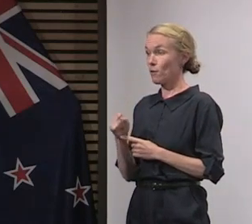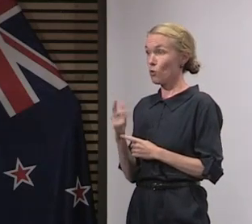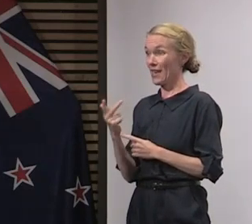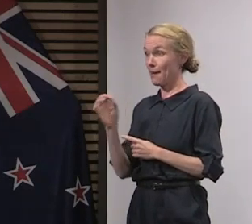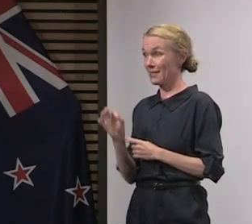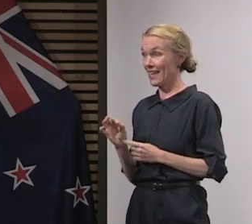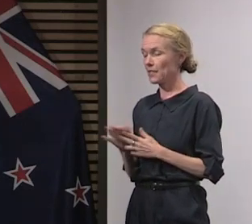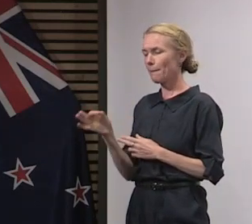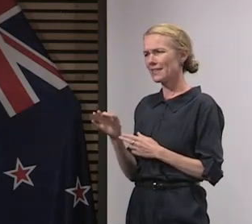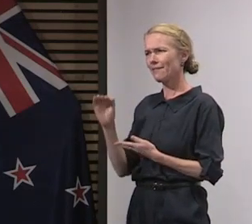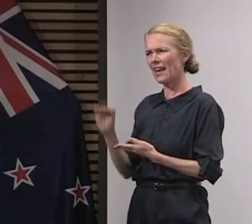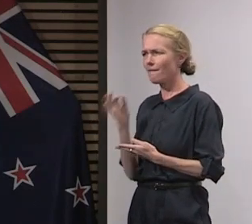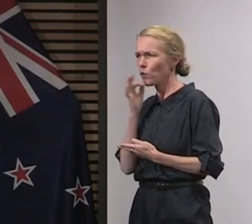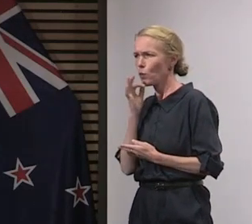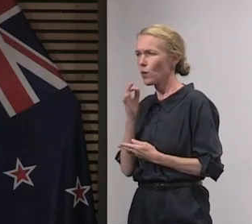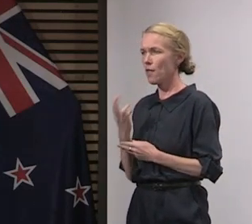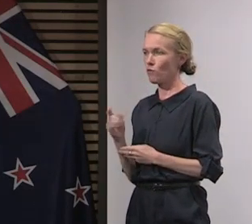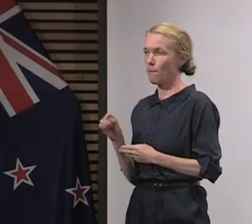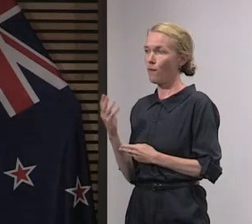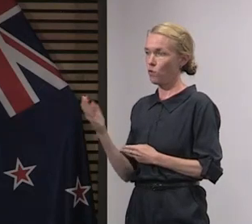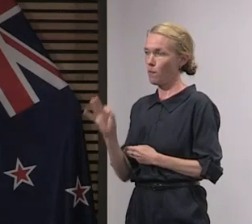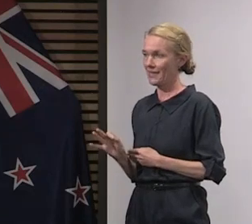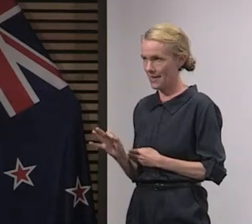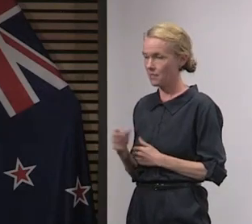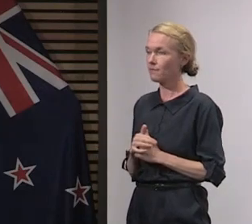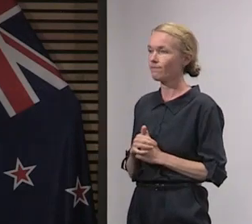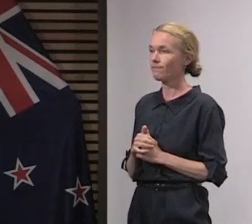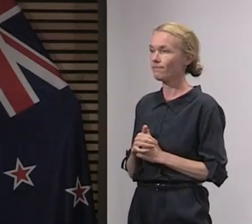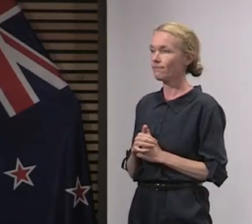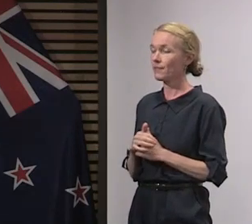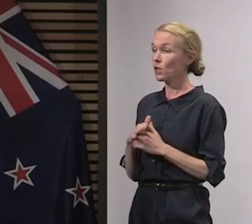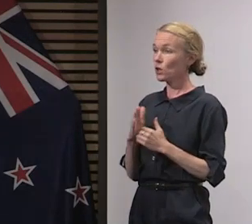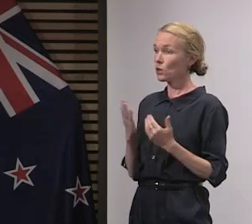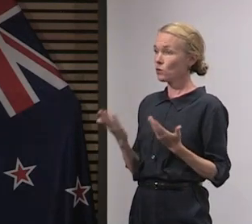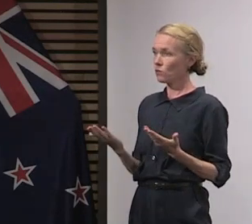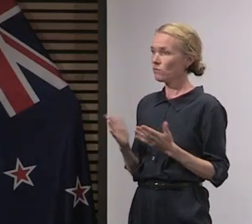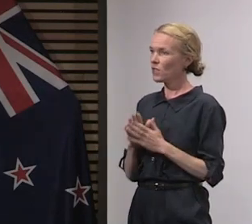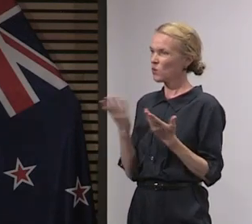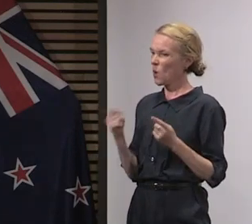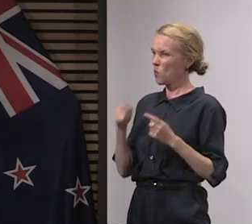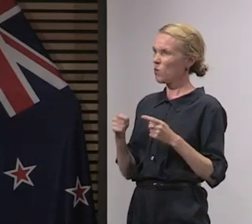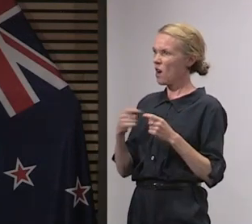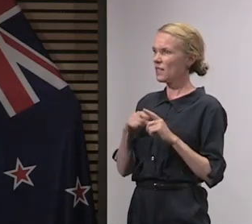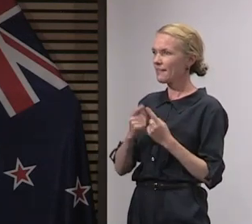73.5% European, Asian ethnicity is 8.4%, Maori 7.8%